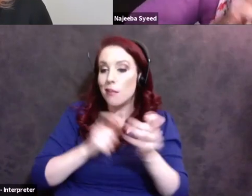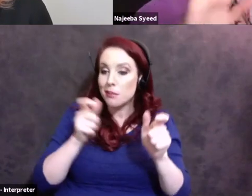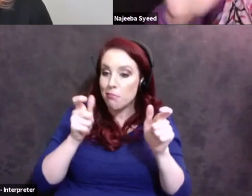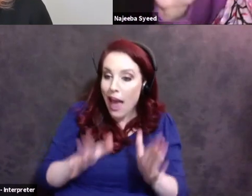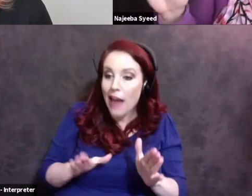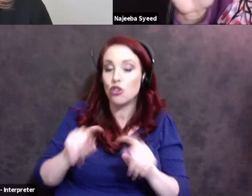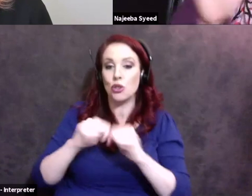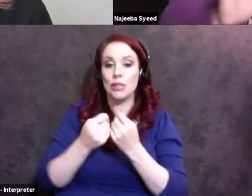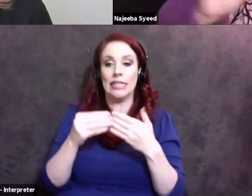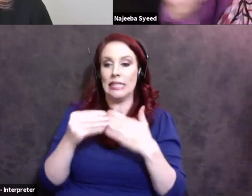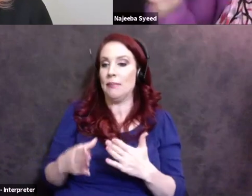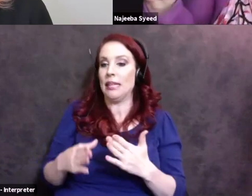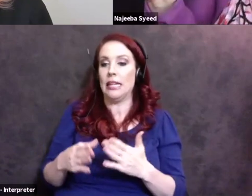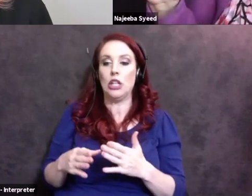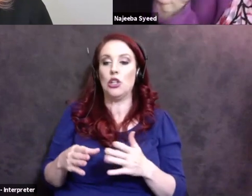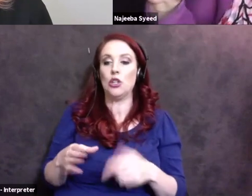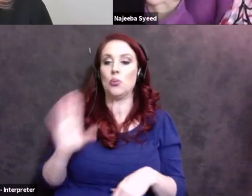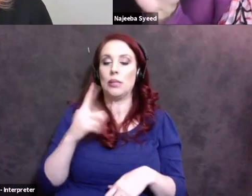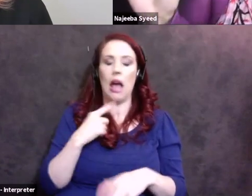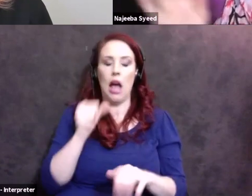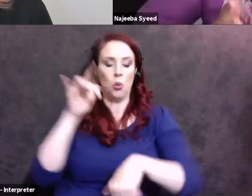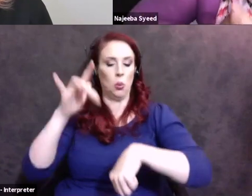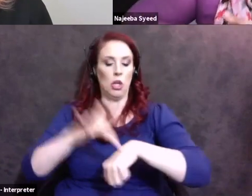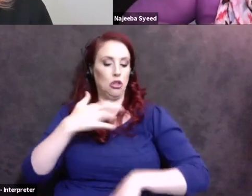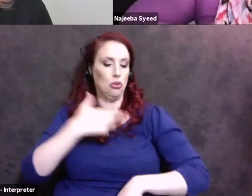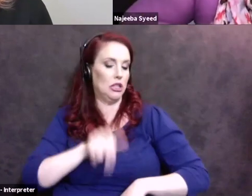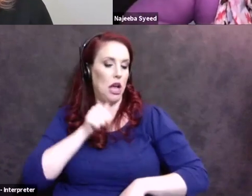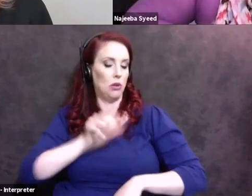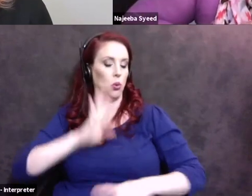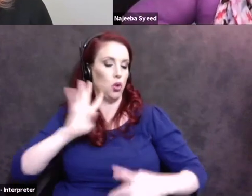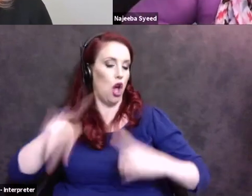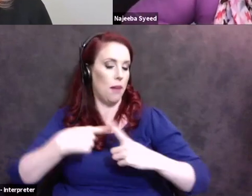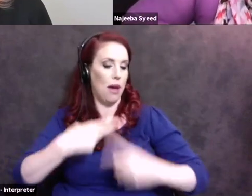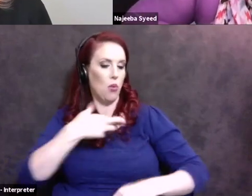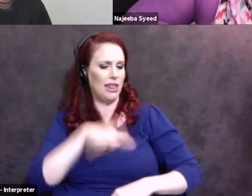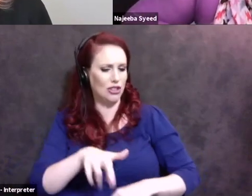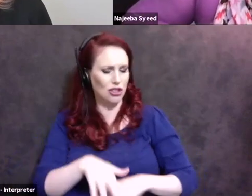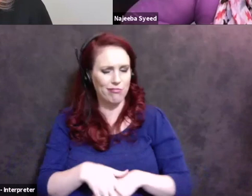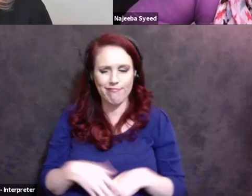told me, I don't touch religion or talk about religion and that doesn't actually serve as